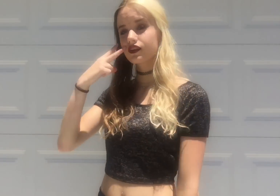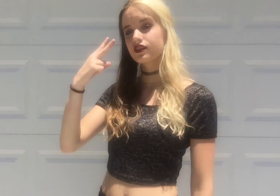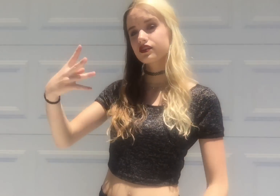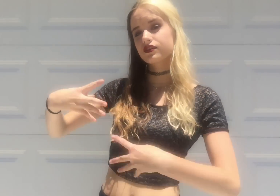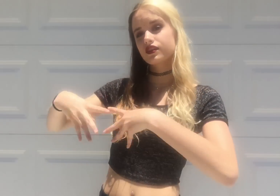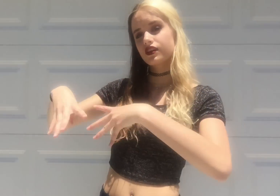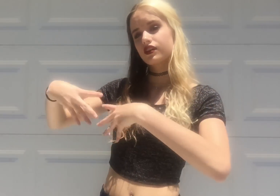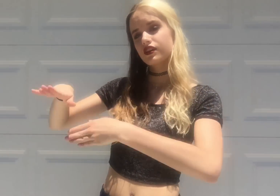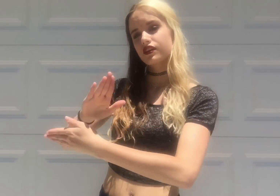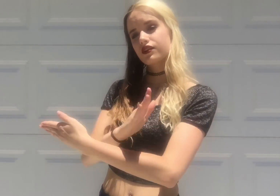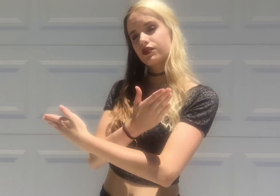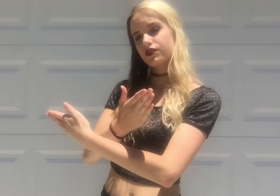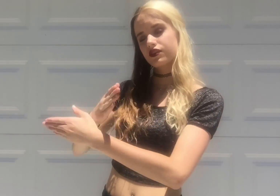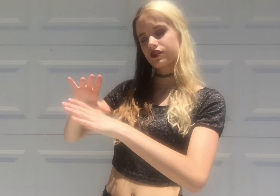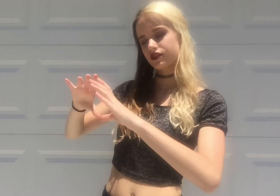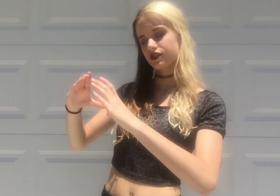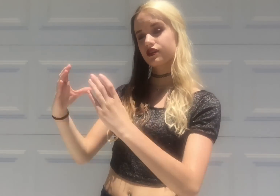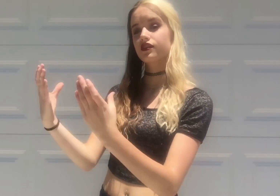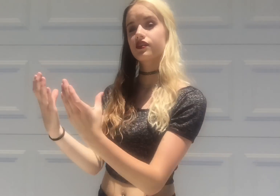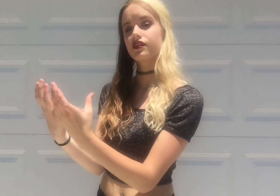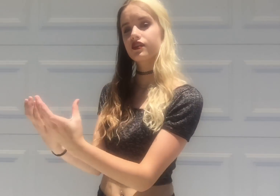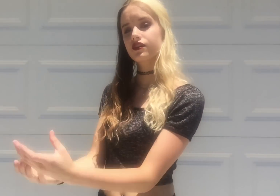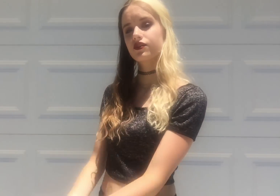To see a marching band.